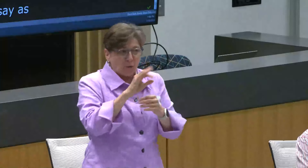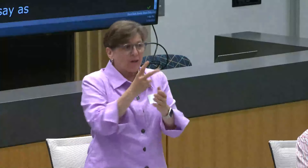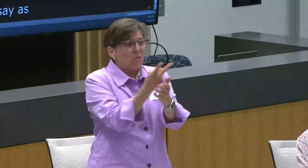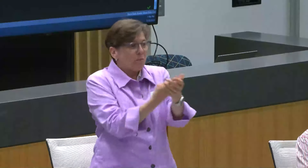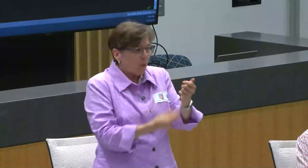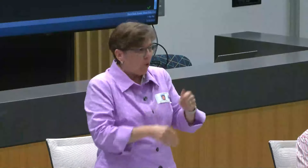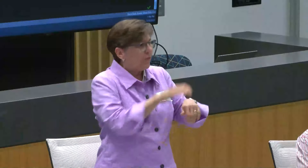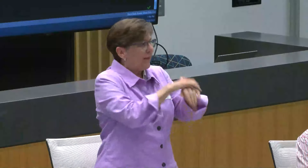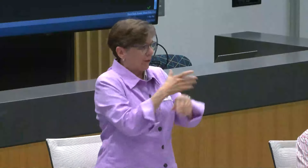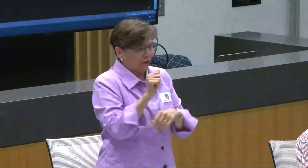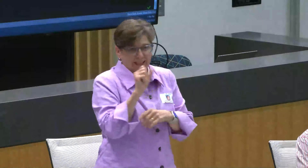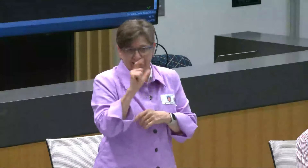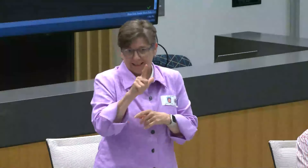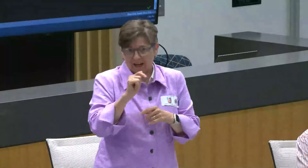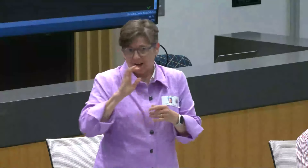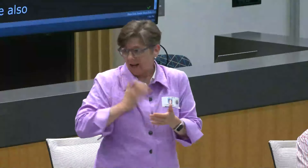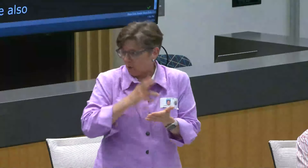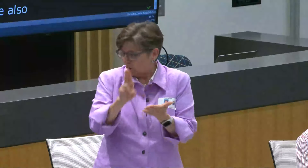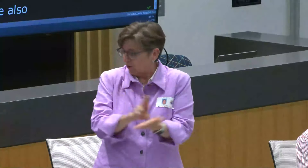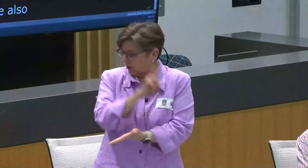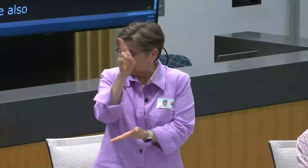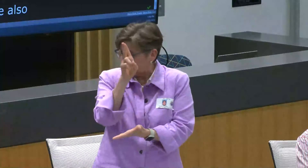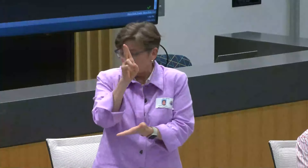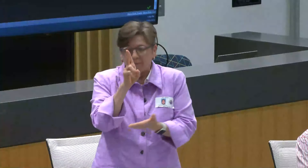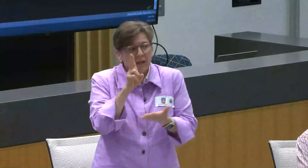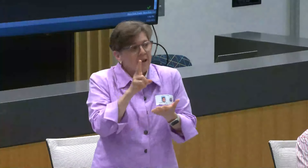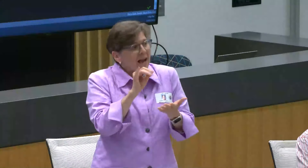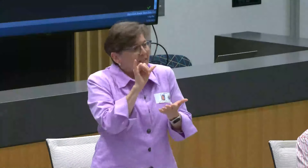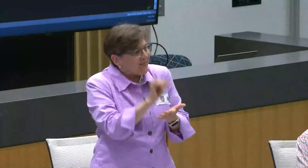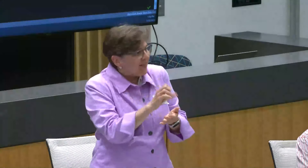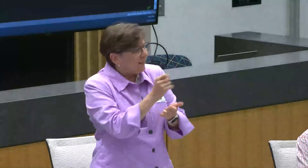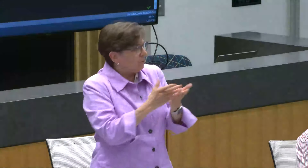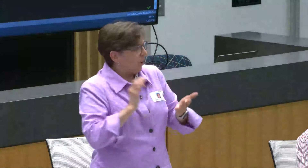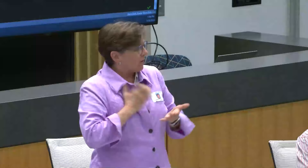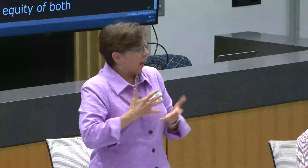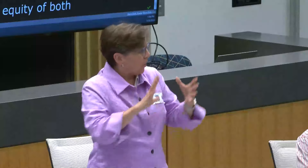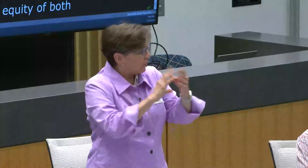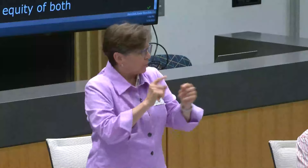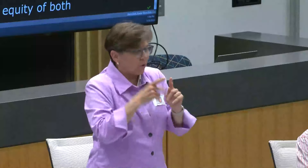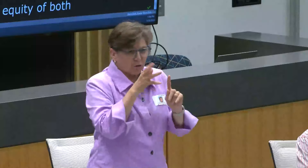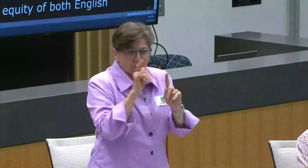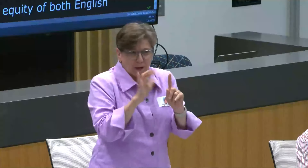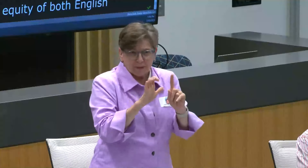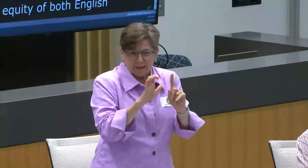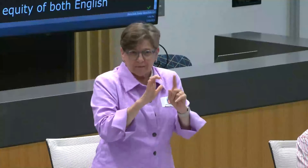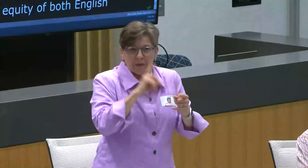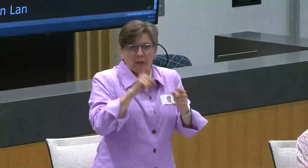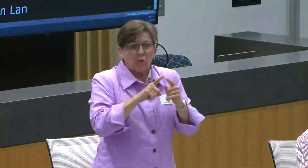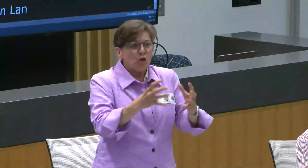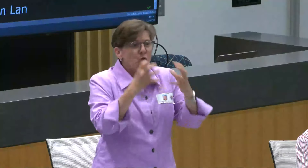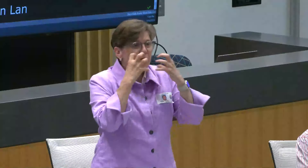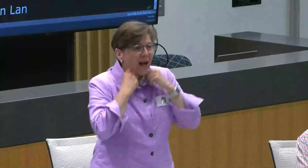THAT'S BEING DONE HERE, WE SEE THE VALUE OF DVC. AND I WOULD SAY AS PRESIDENT